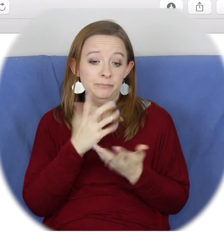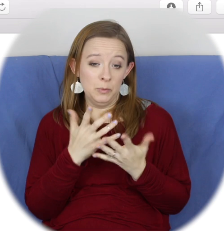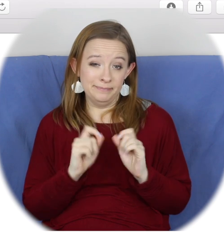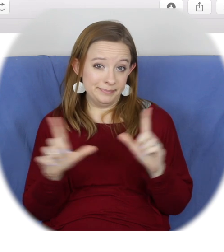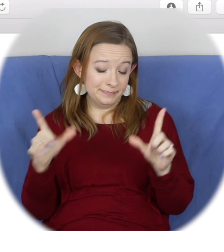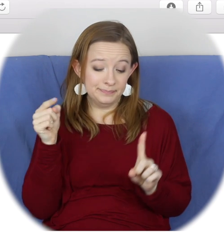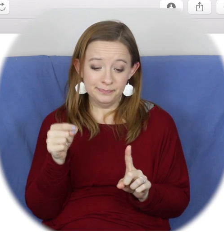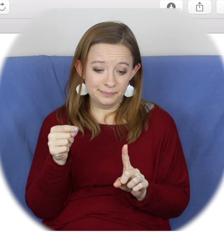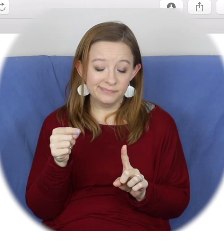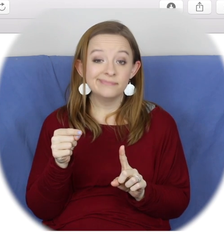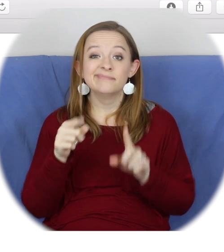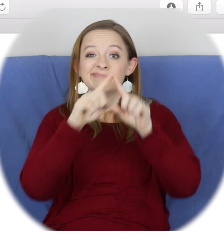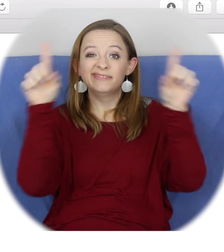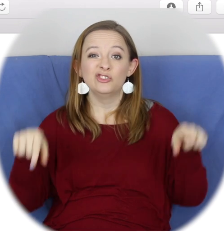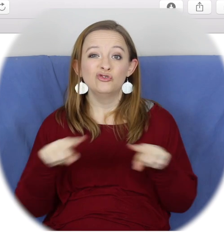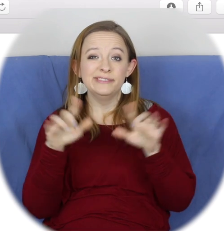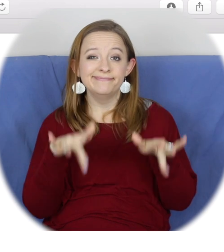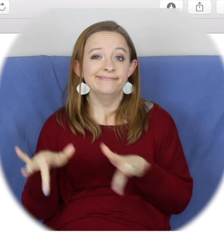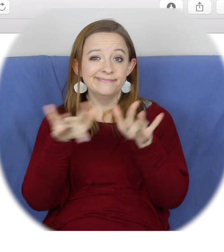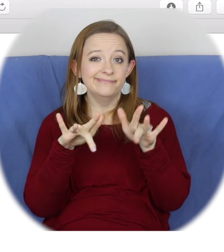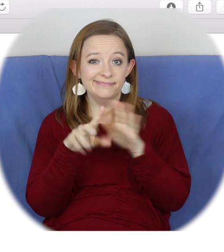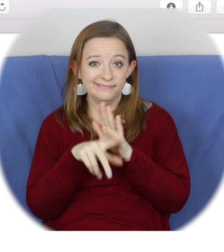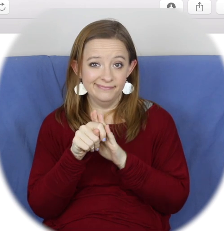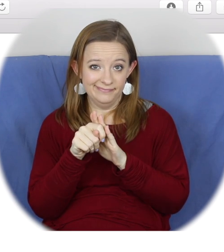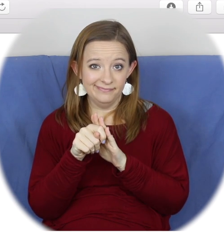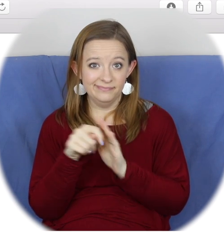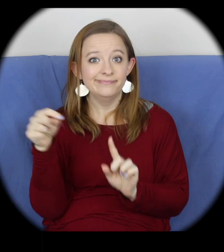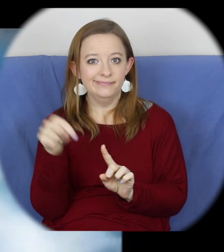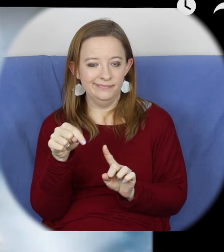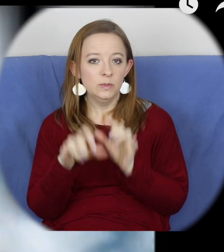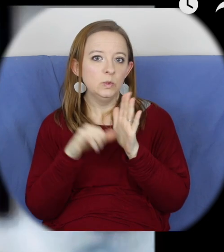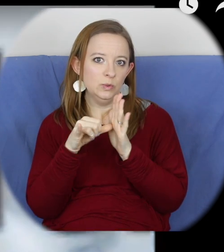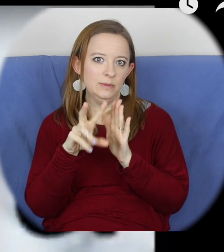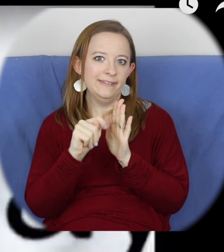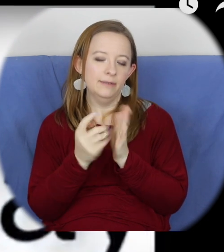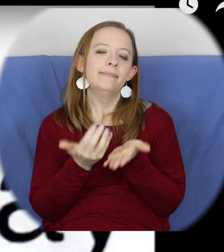All it is, is just a screen recorded video of the Youtube video